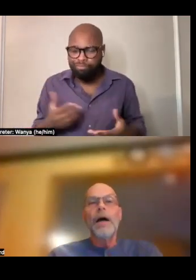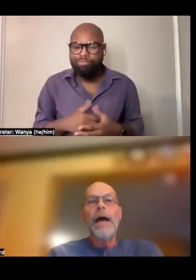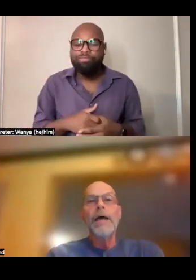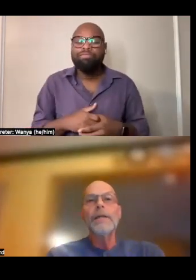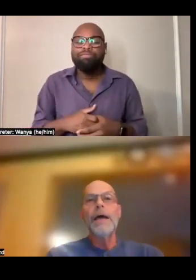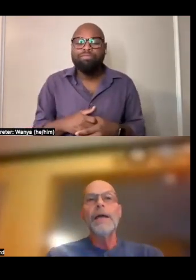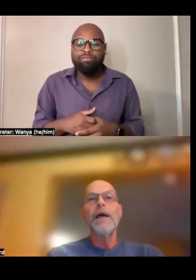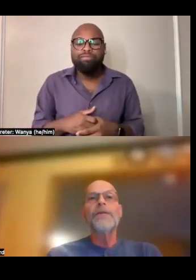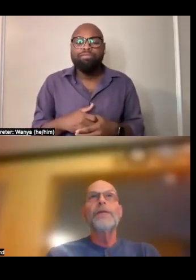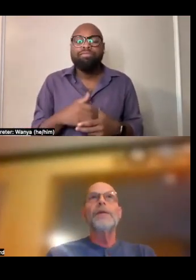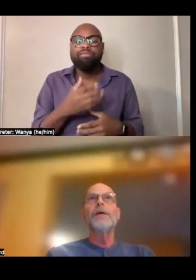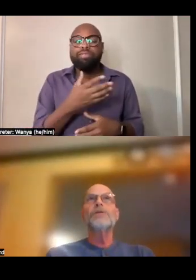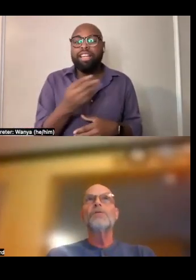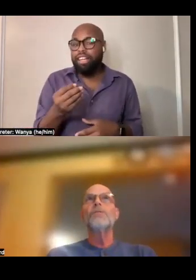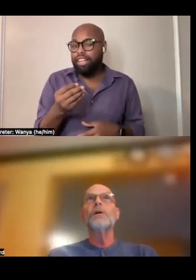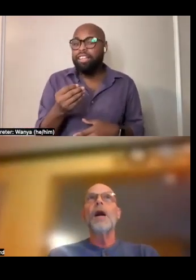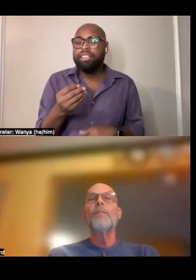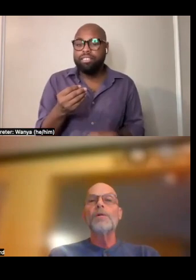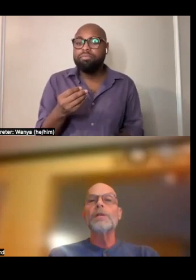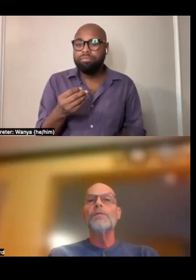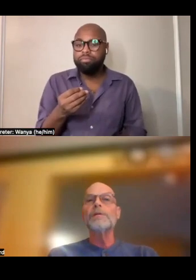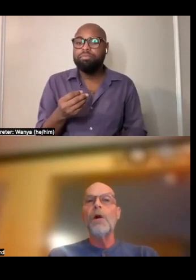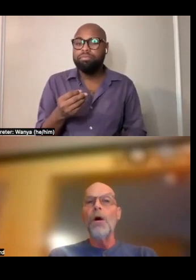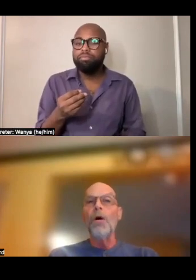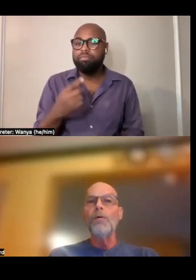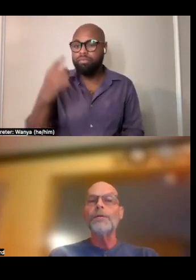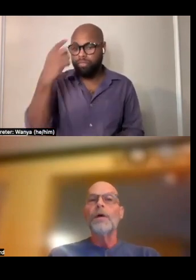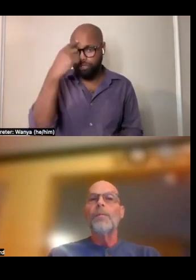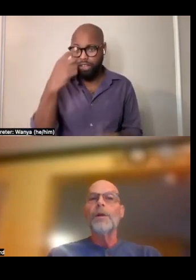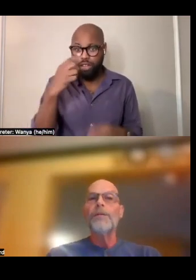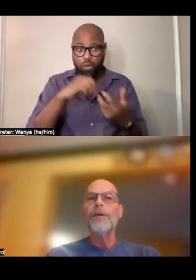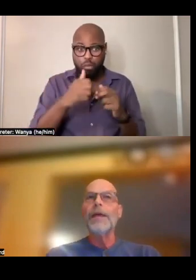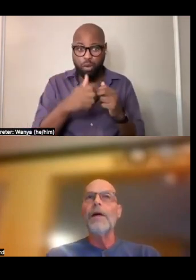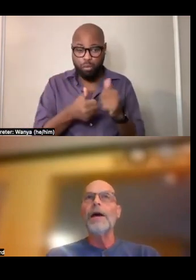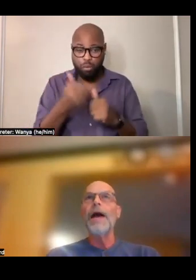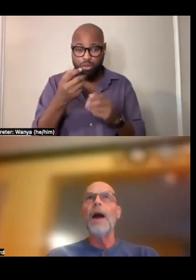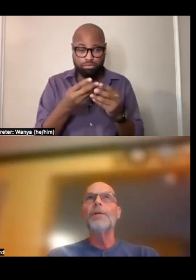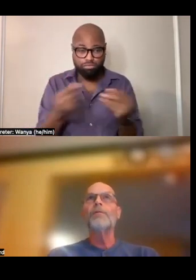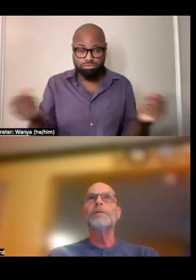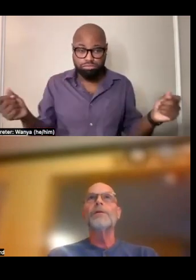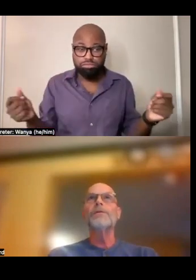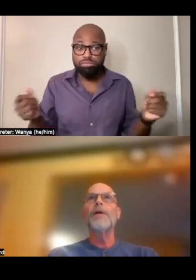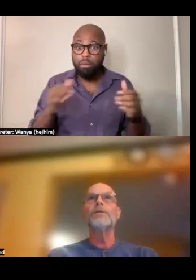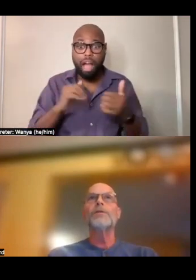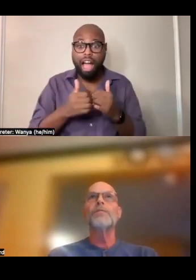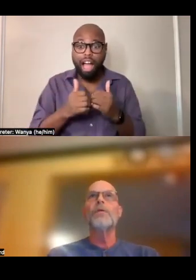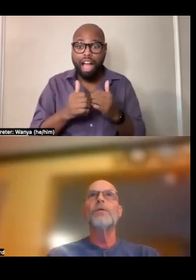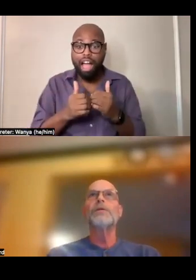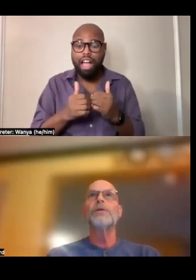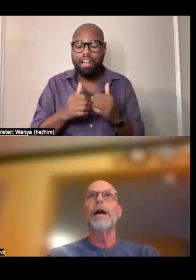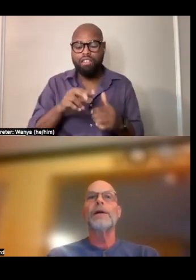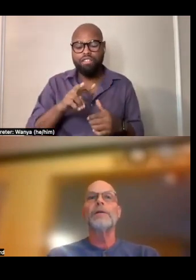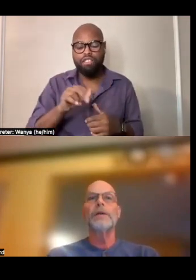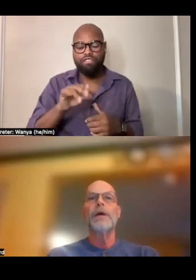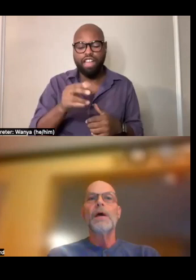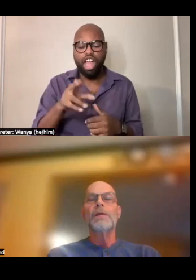I think the issue got mostly resolved. But I think how that happened was that those vouchers were redirected.